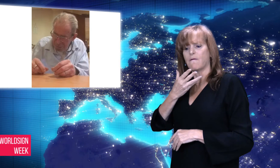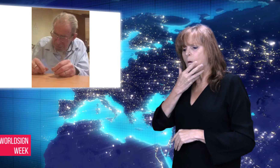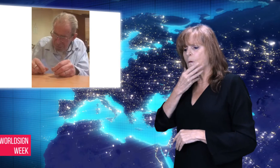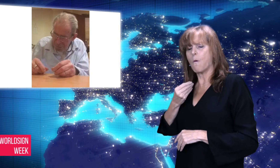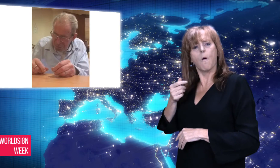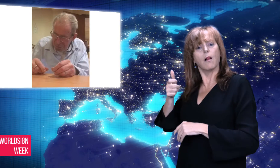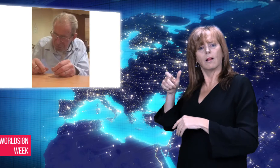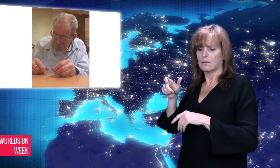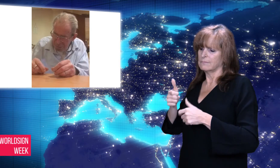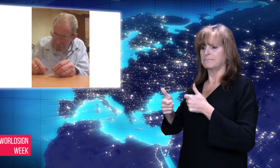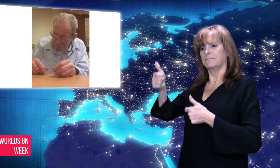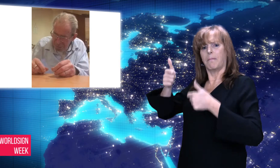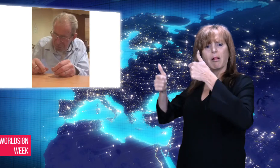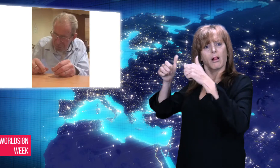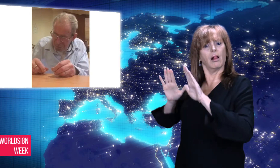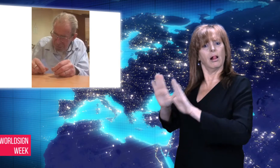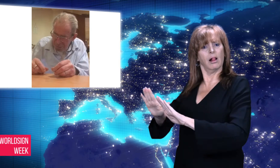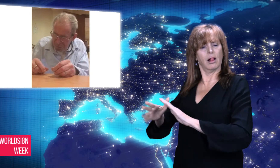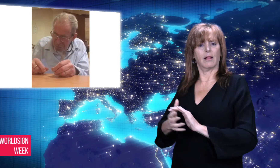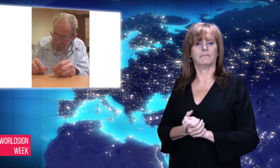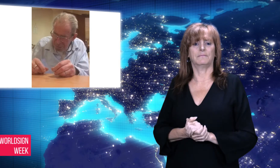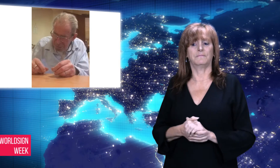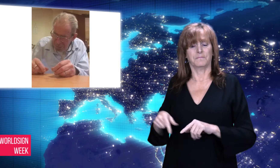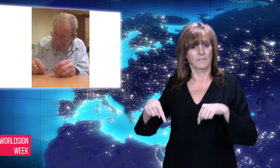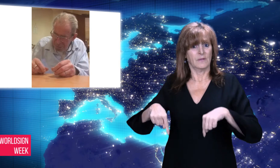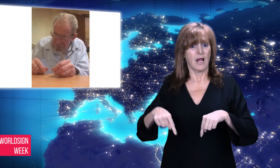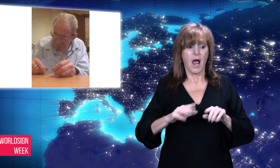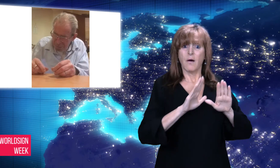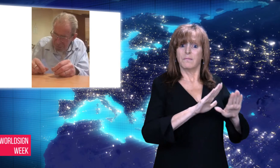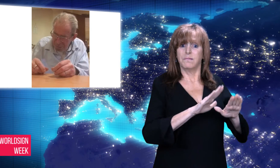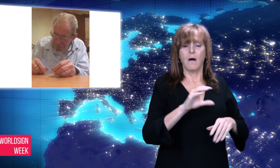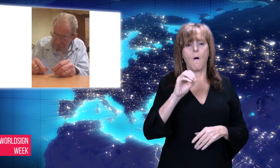specialist home for Deaf old age pensioners.